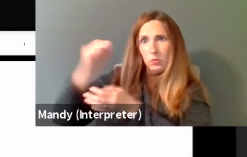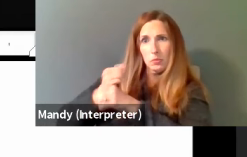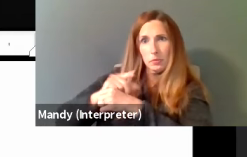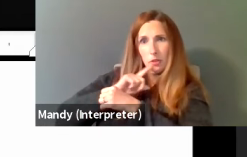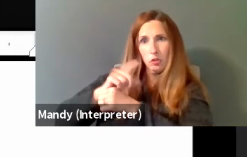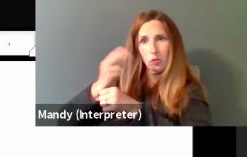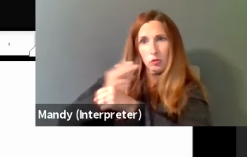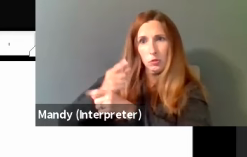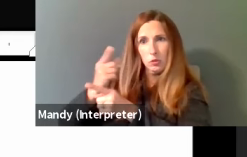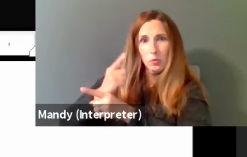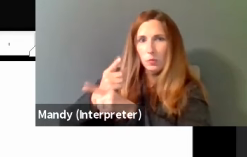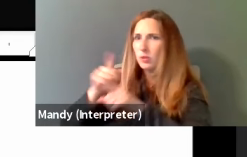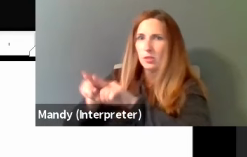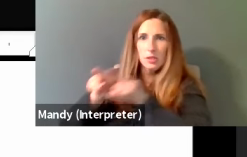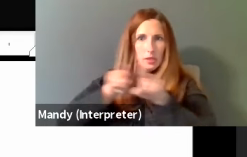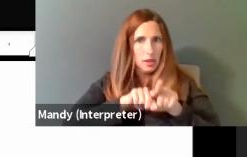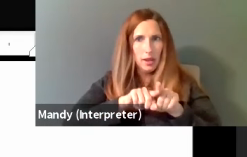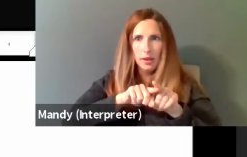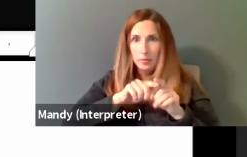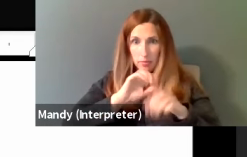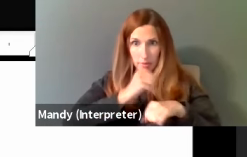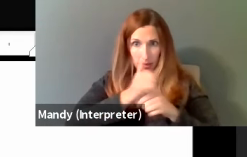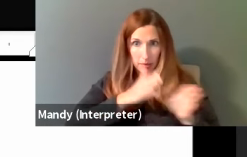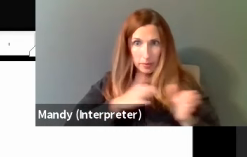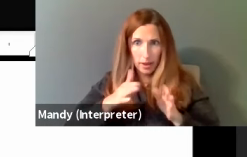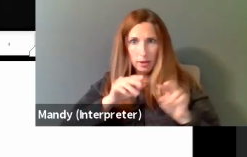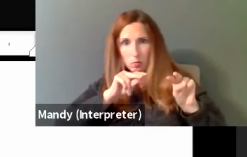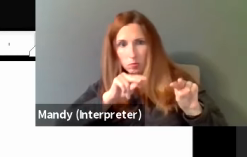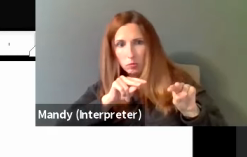I made, I shared some notes with you about what you want to think about